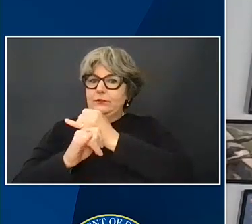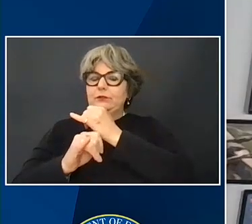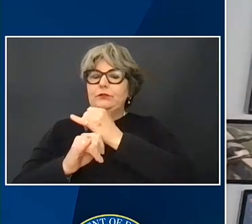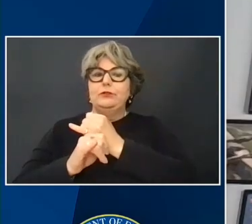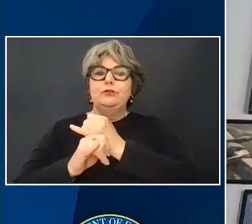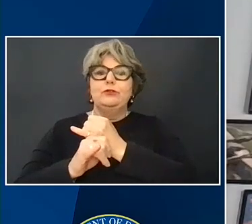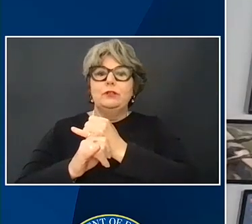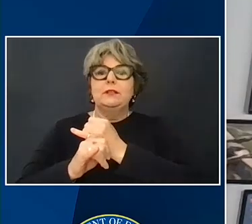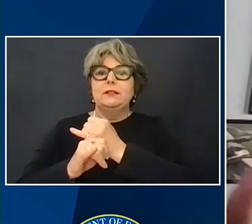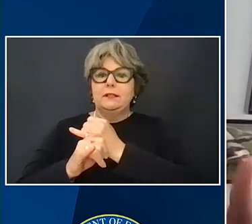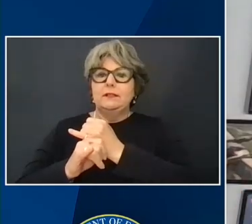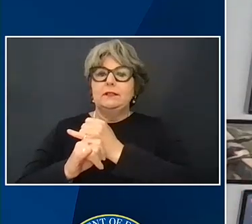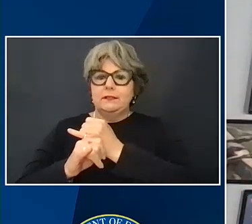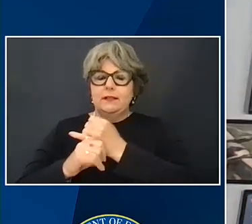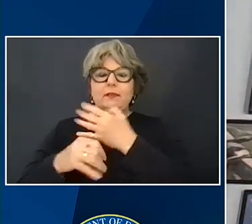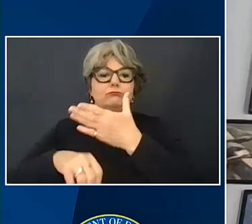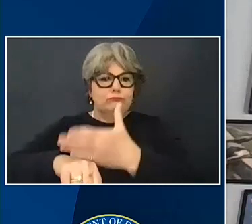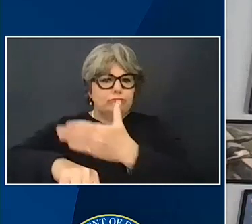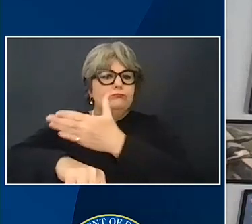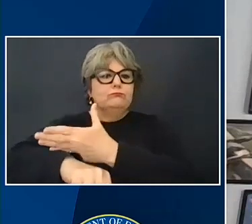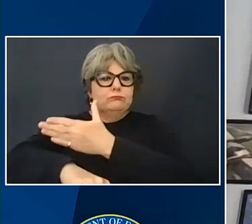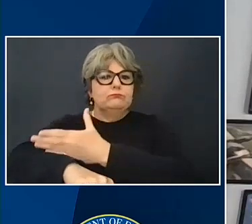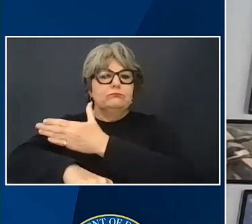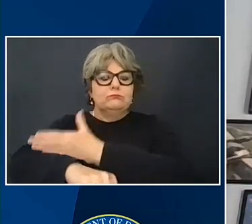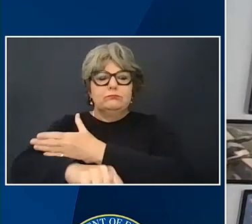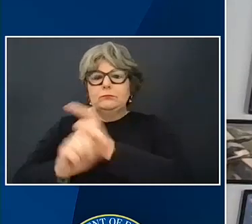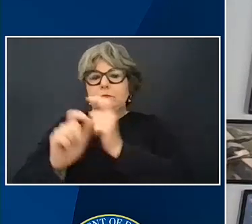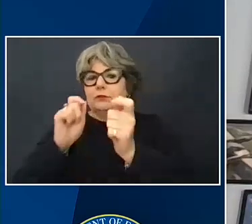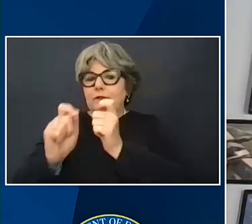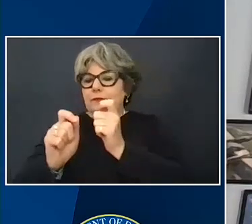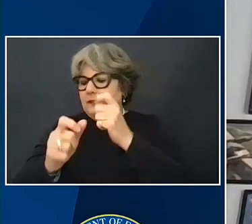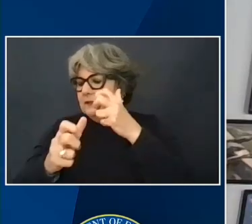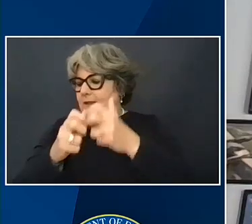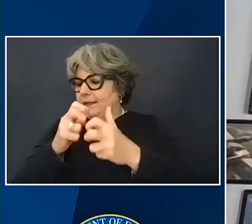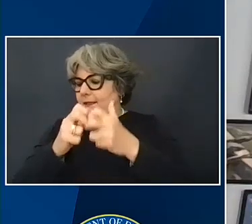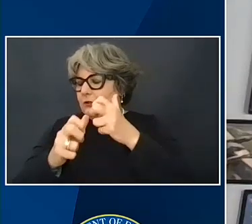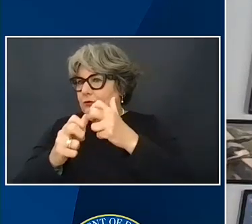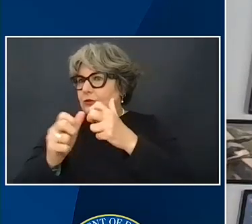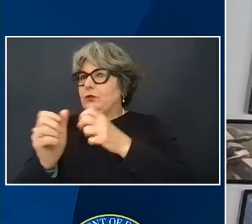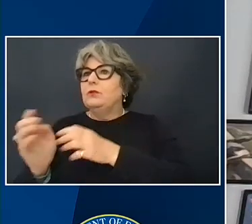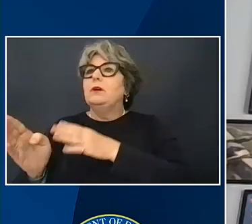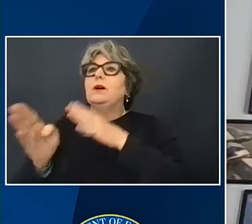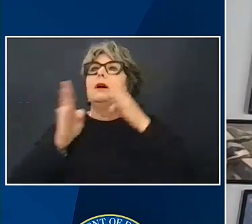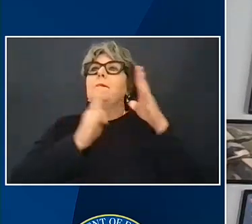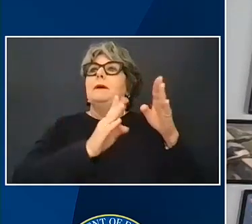some significant progress to correct that issue but then because of a natural